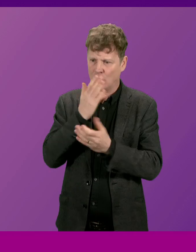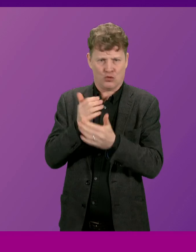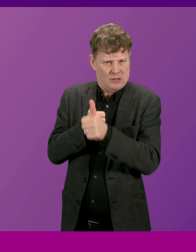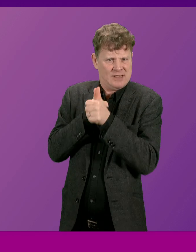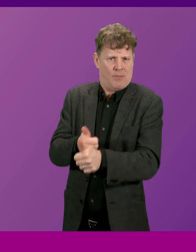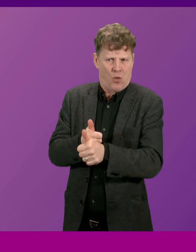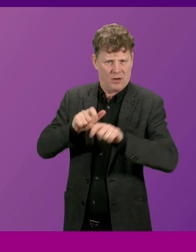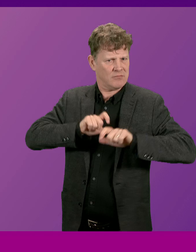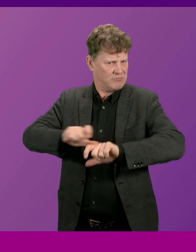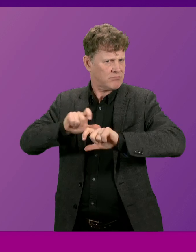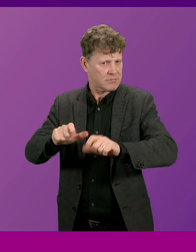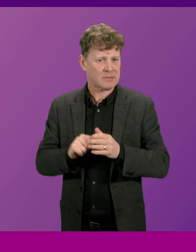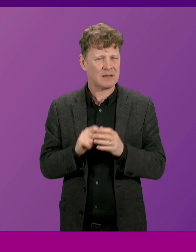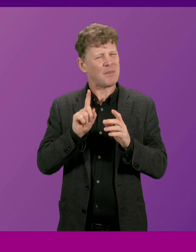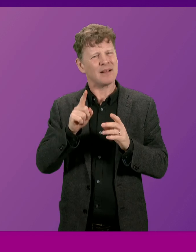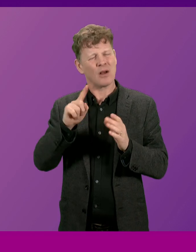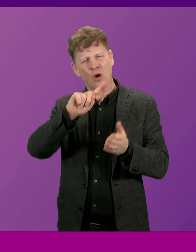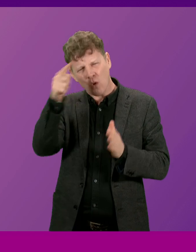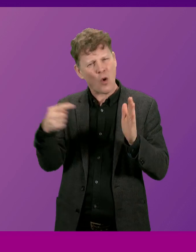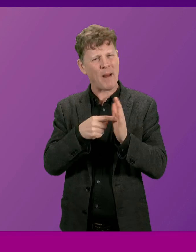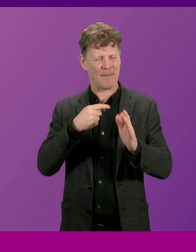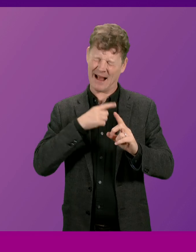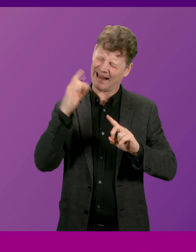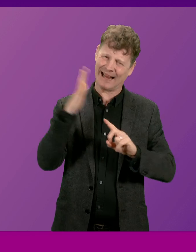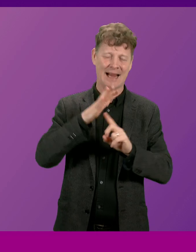However, I come back to my key point, which is that there is currently no impact